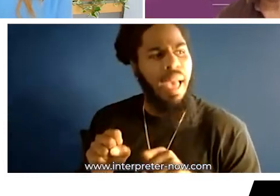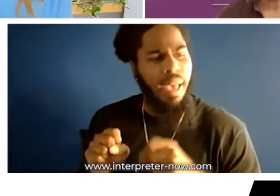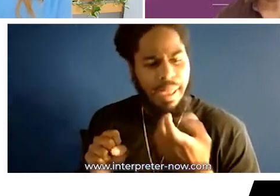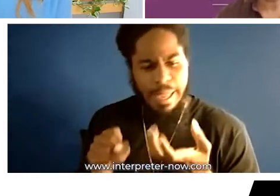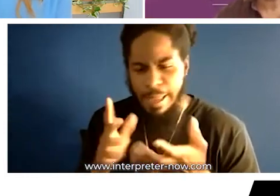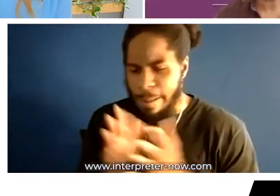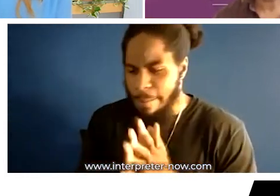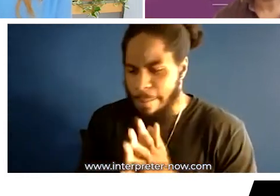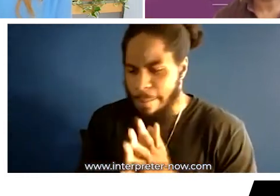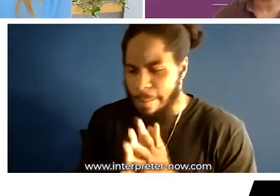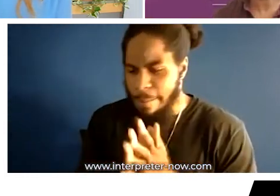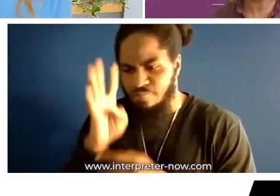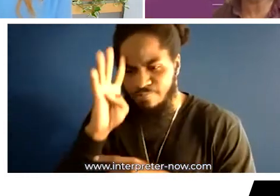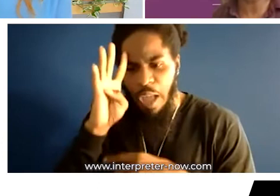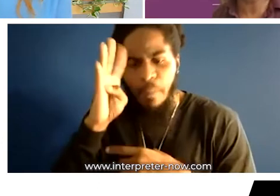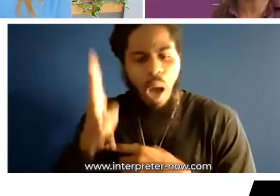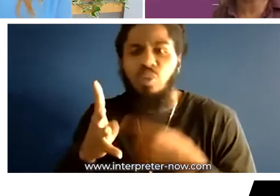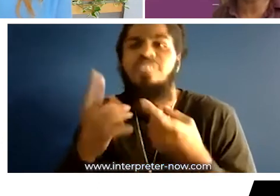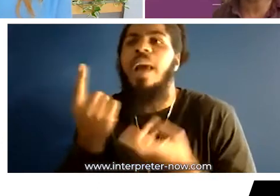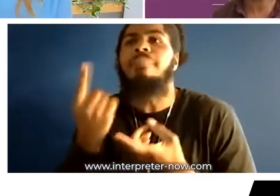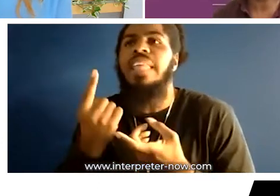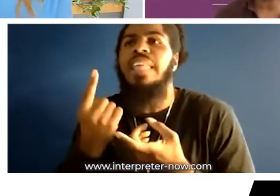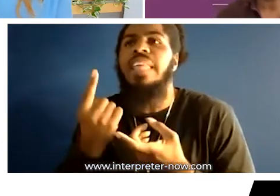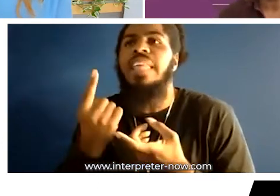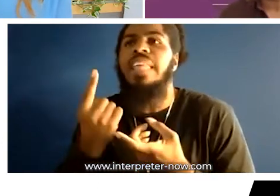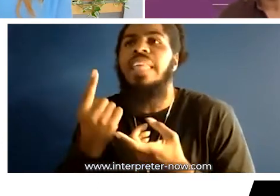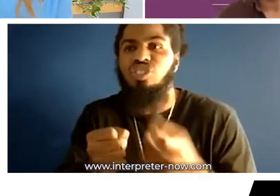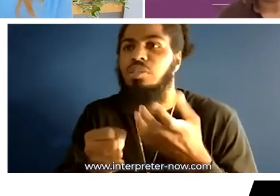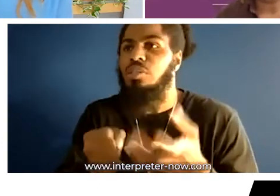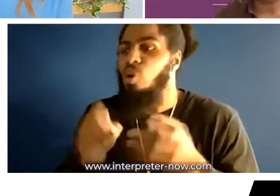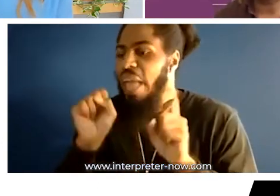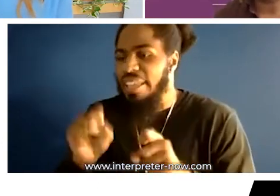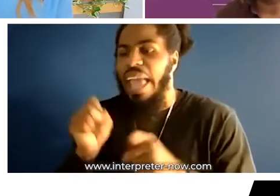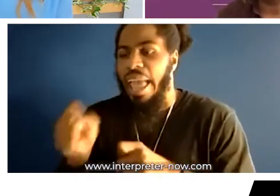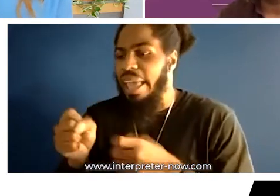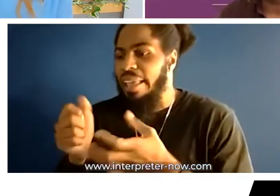we align some strategies and practices to be able to help bring them along on that journey.